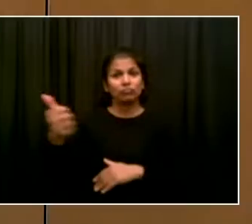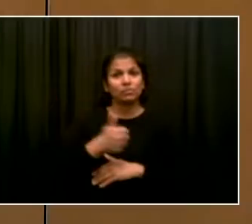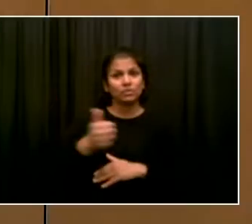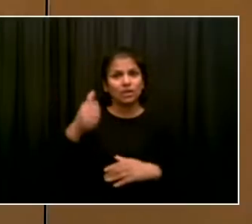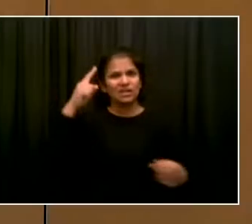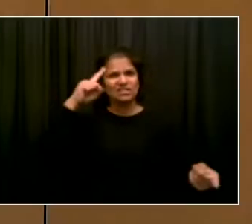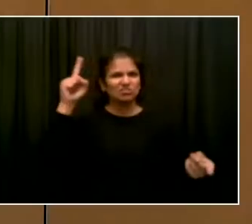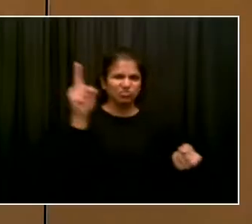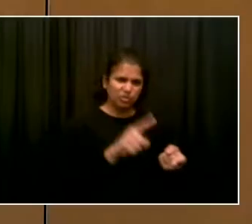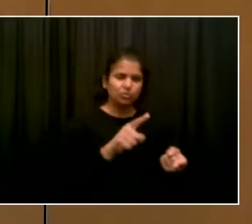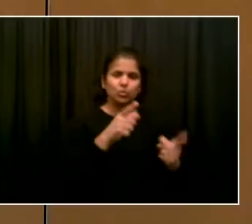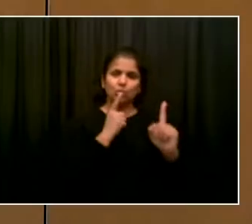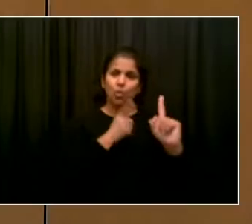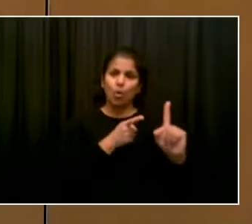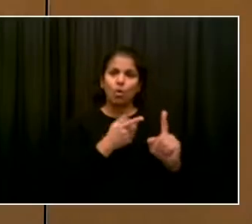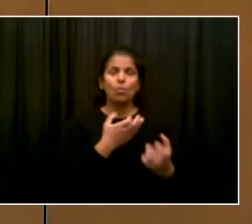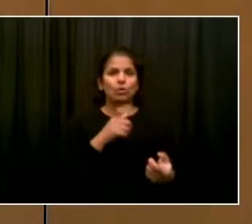MINIMIZE TRAFFIC IMPACT AND MAKE